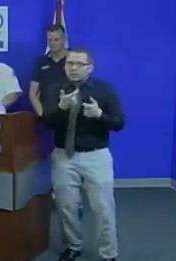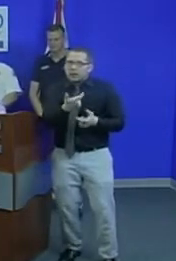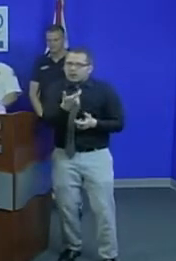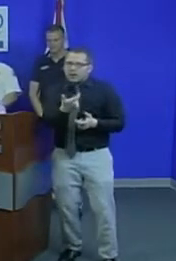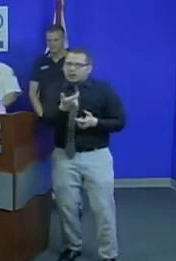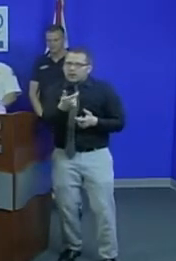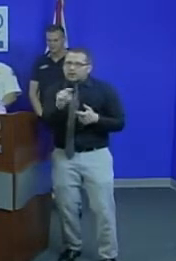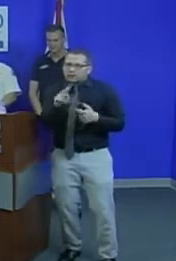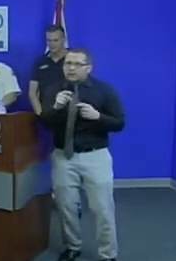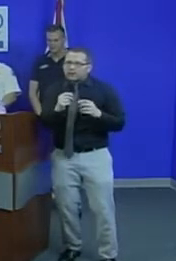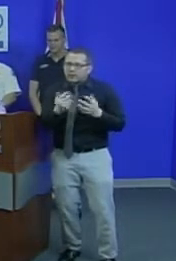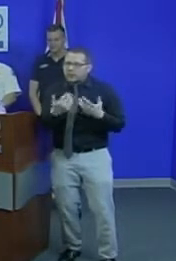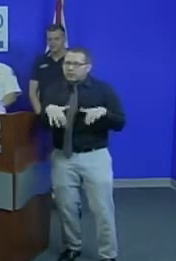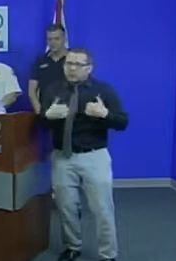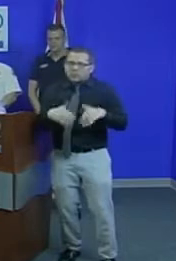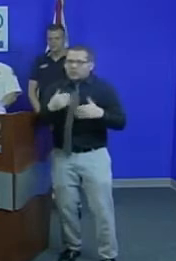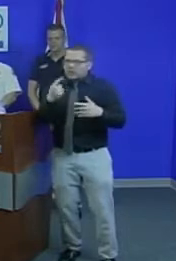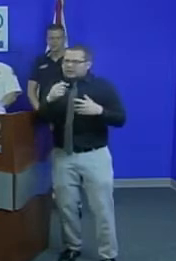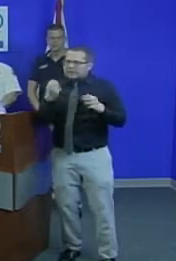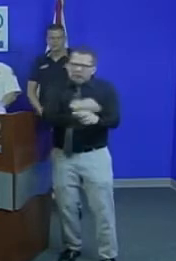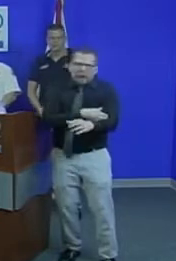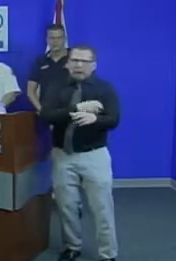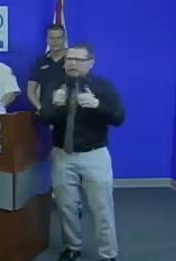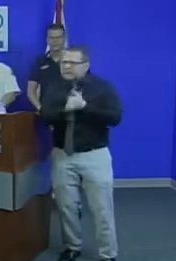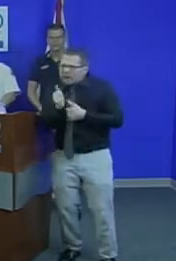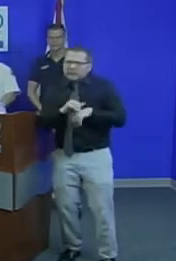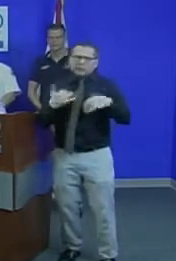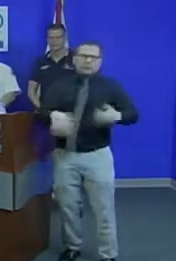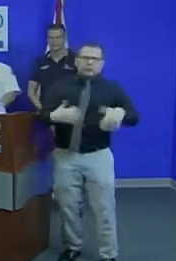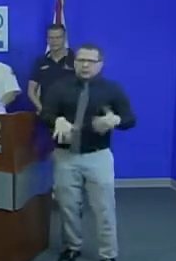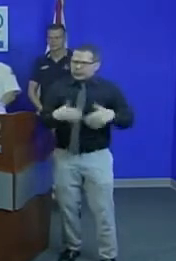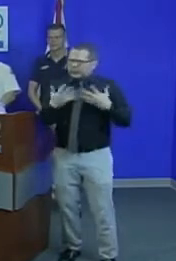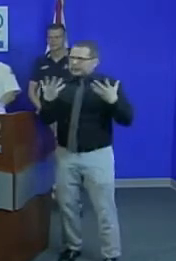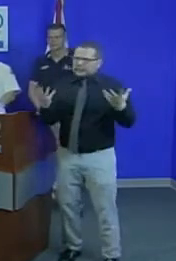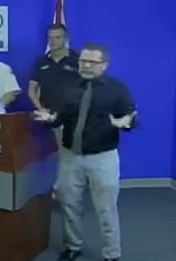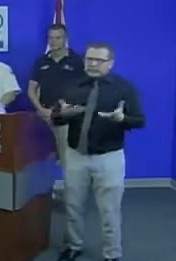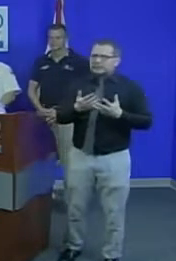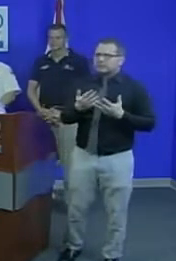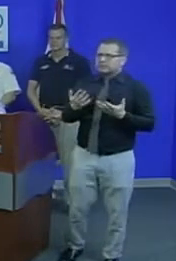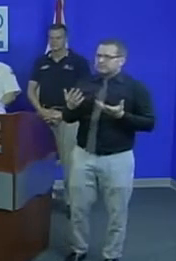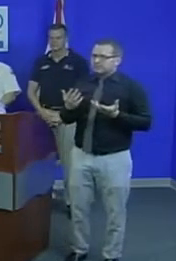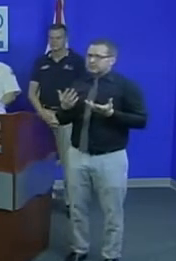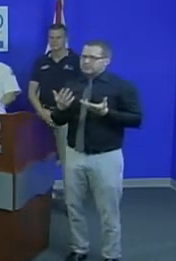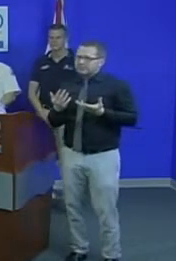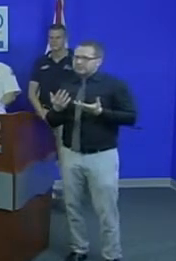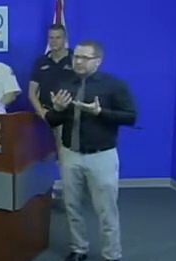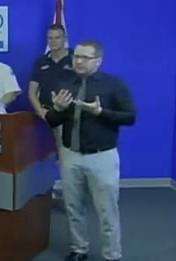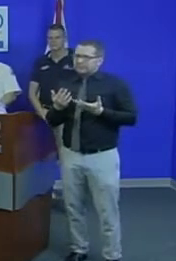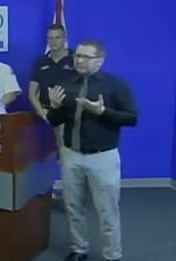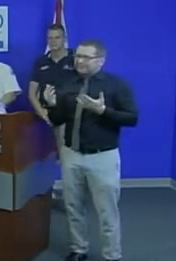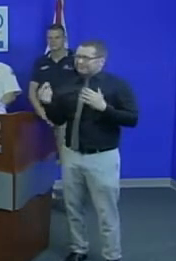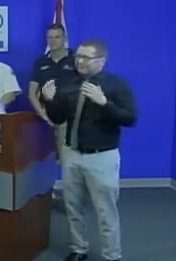TELEVISION THROUGH THE NATIONAL HURRICANE CENTER'S MESSAGING. IT CONTINUES TO BE A VERY DANGEROUS STORM.